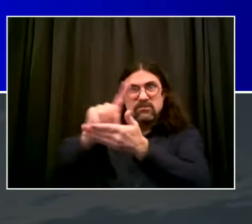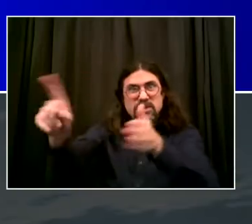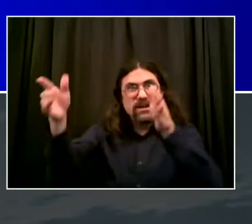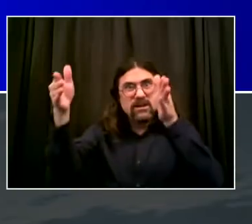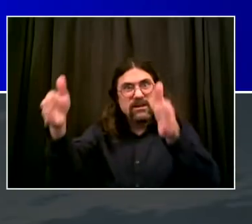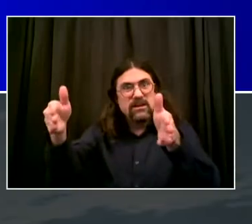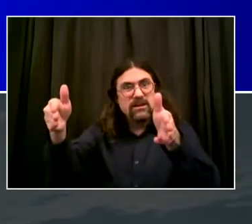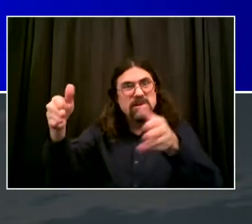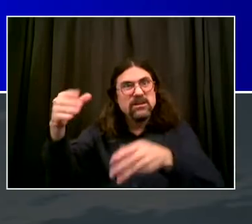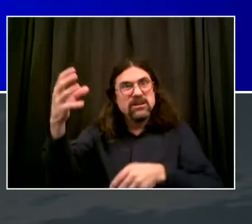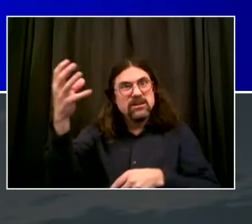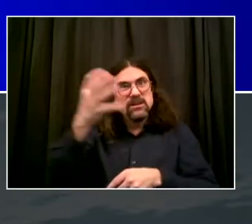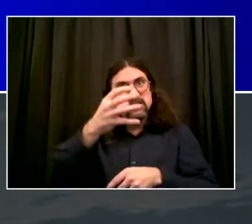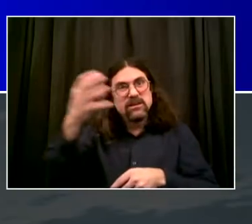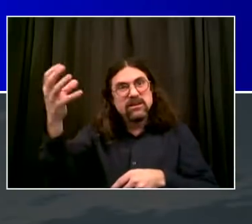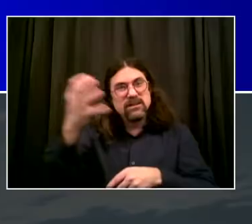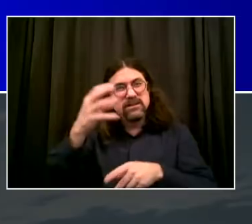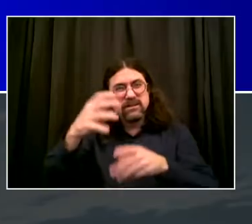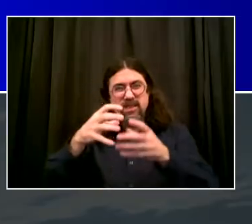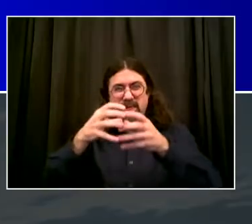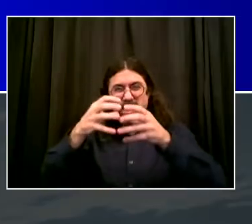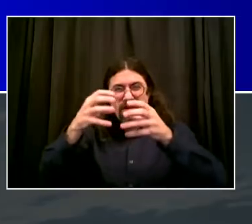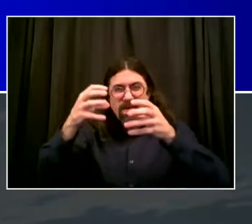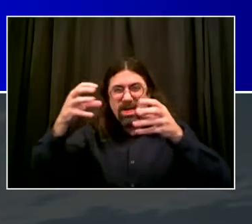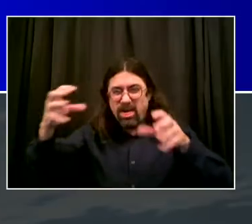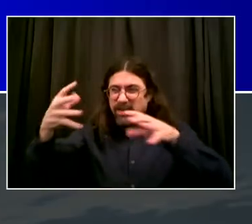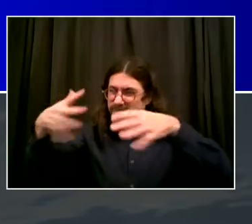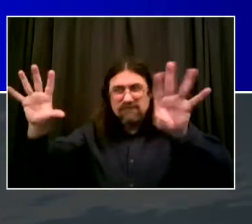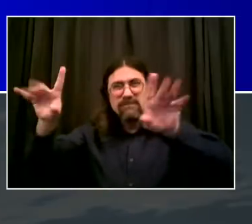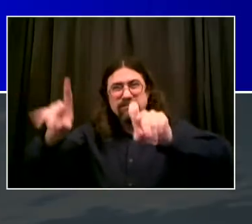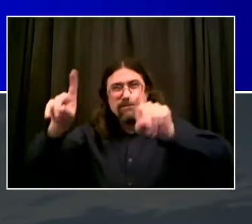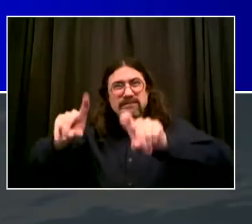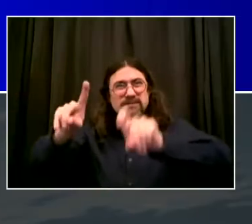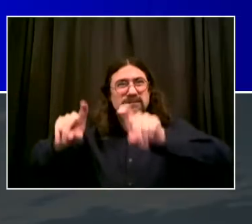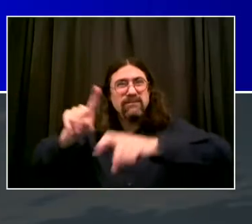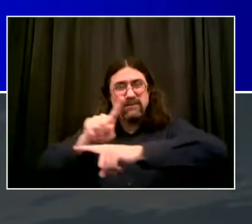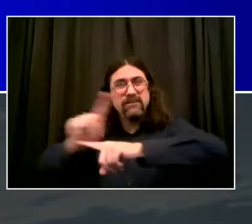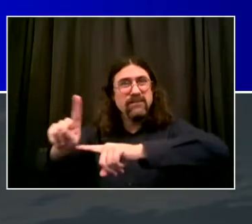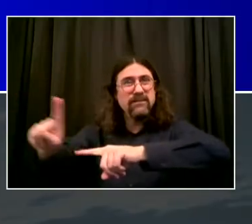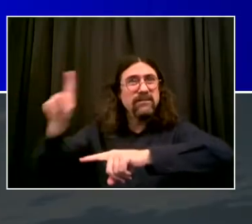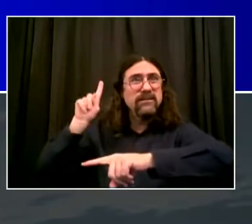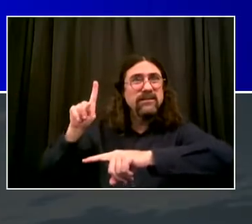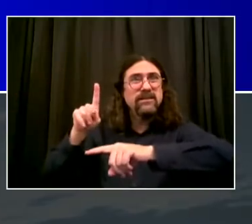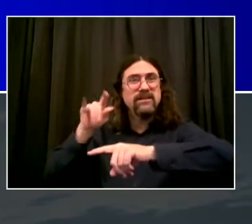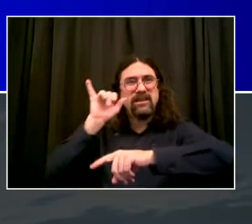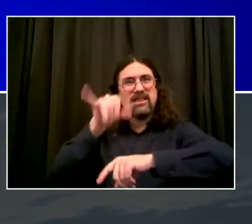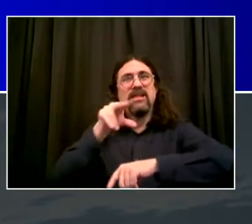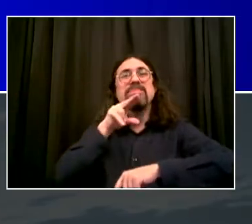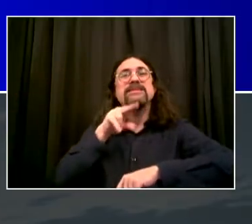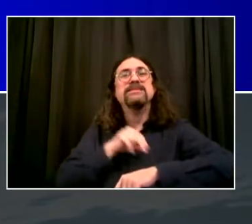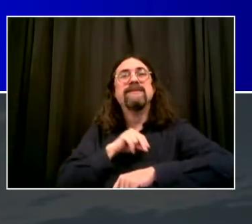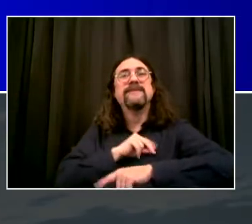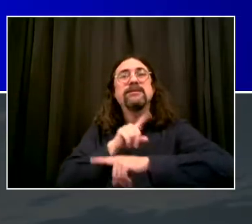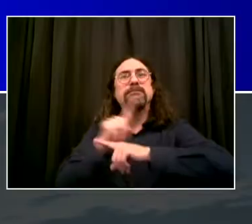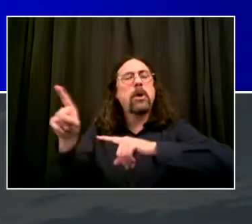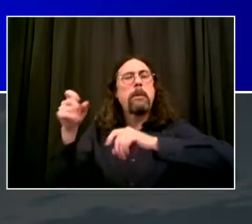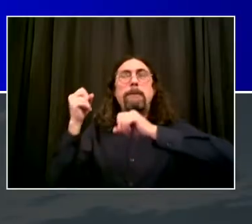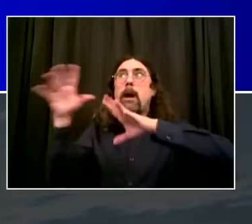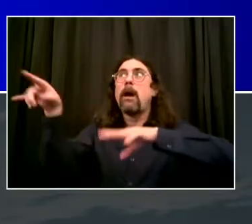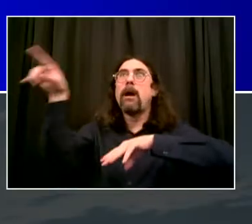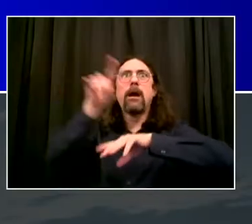KIND OF NUMBERS